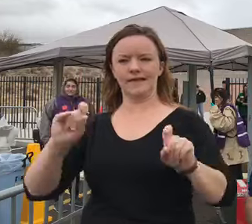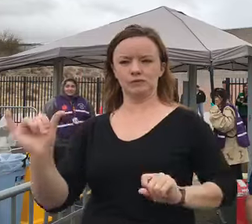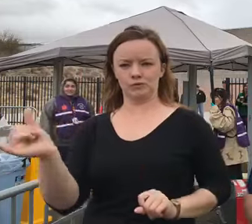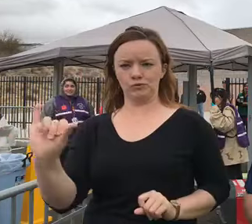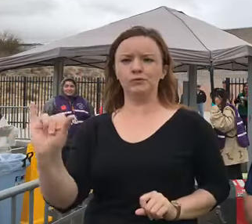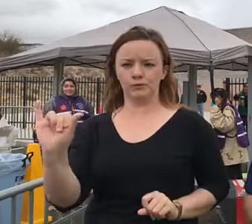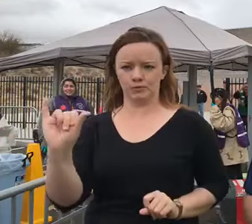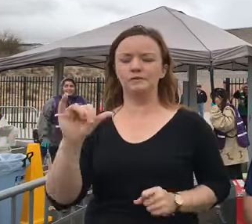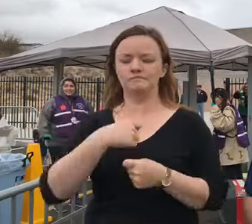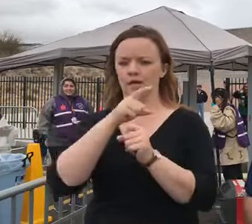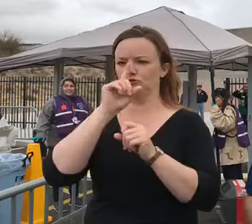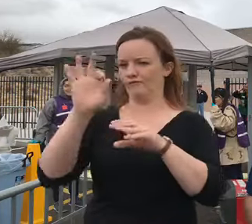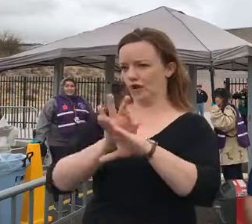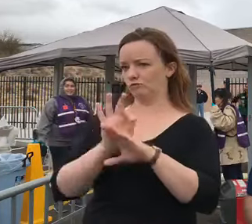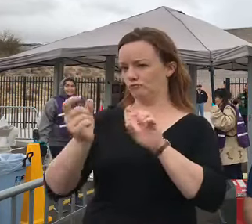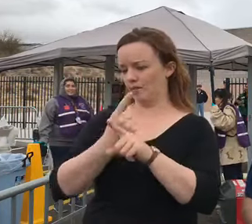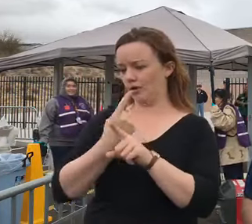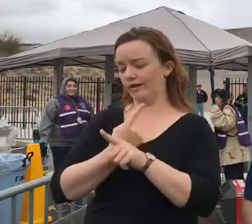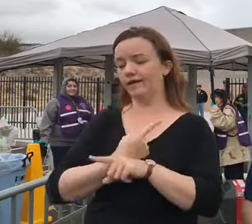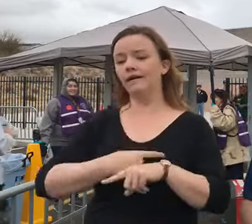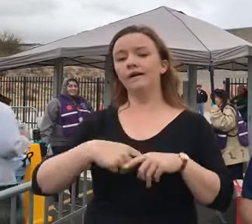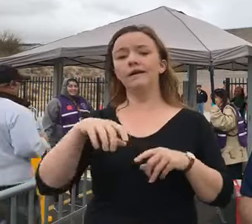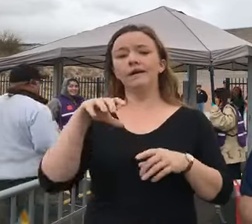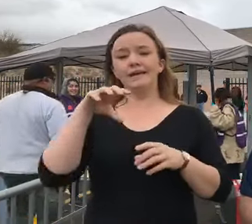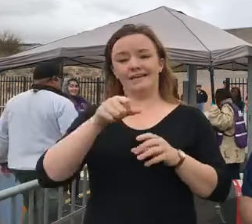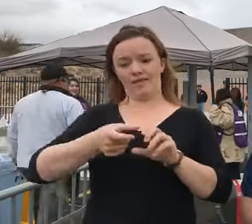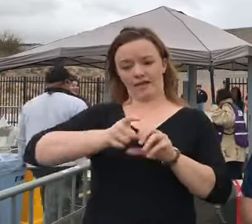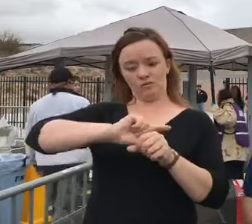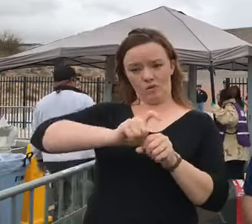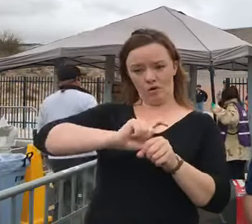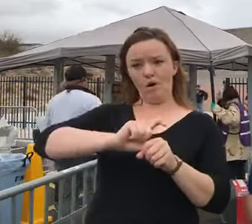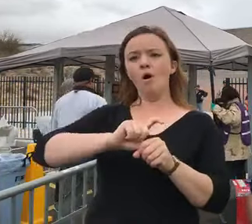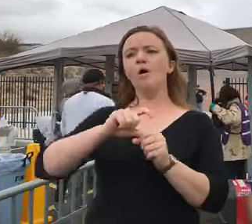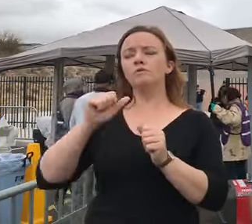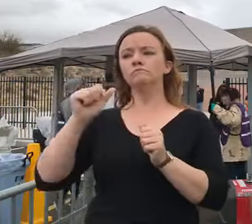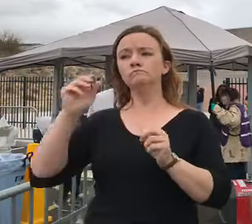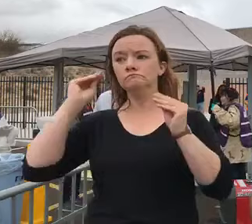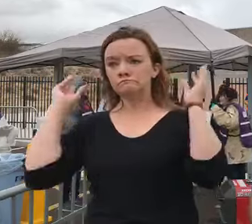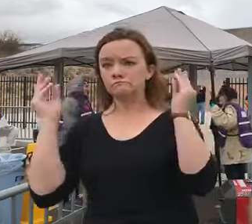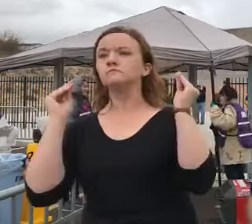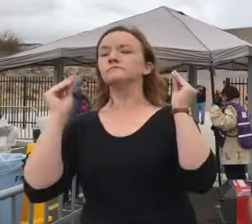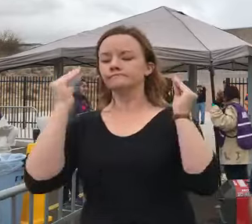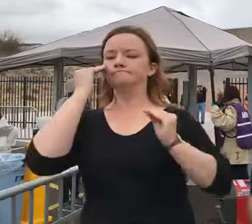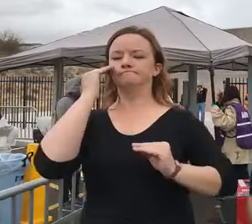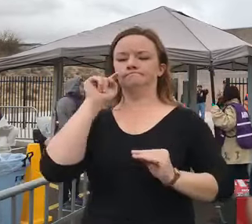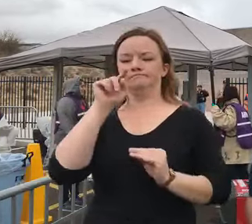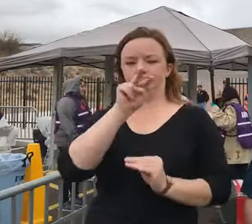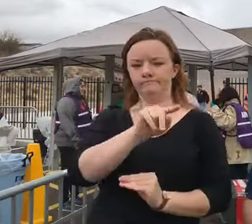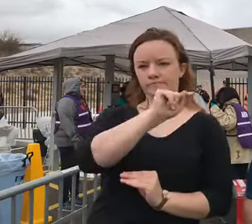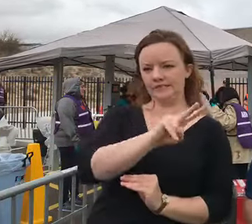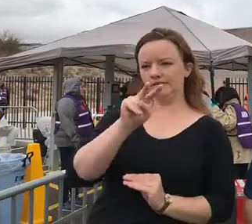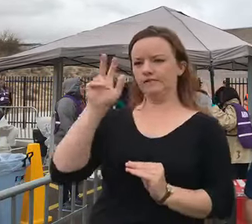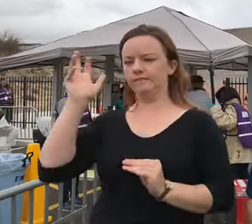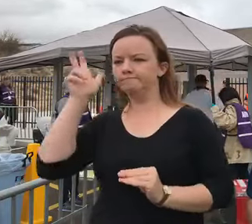Everybody in the EPZ knows when the siren goes off to check your radio and television to see what's going on and what actions you need to take.